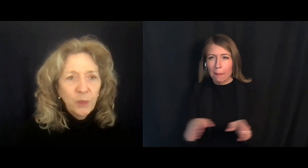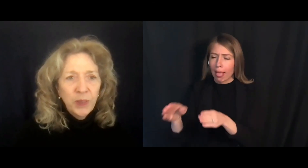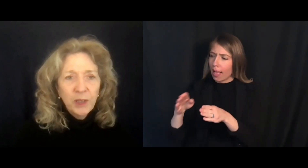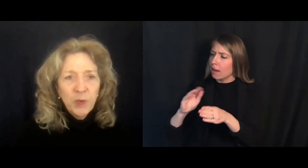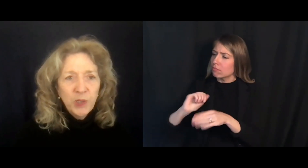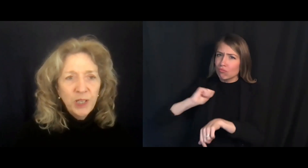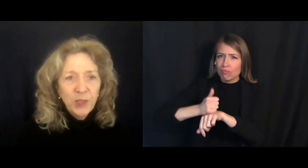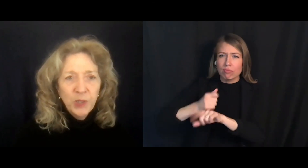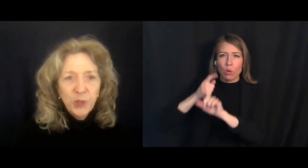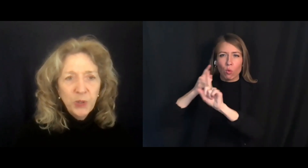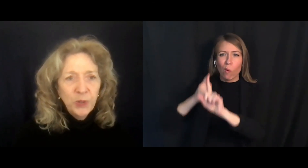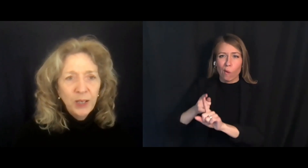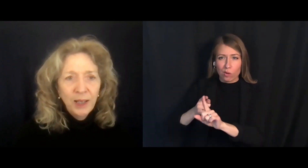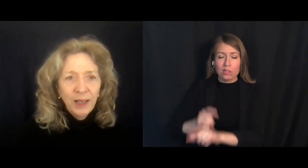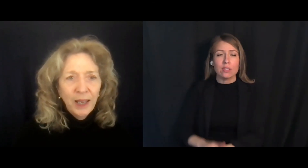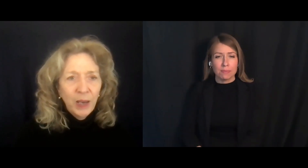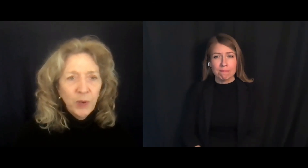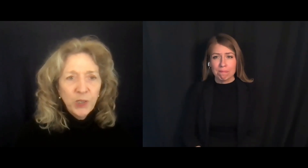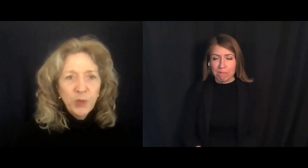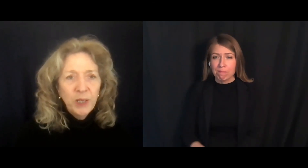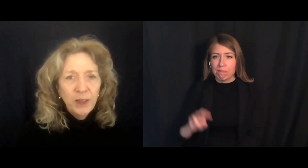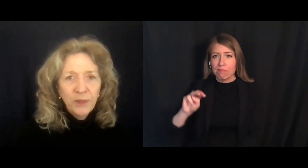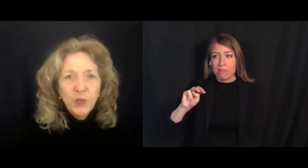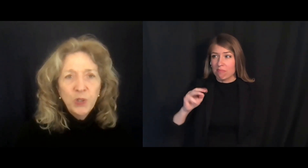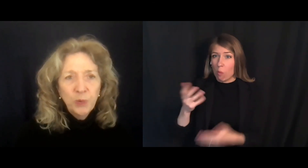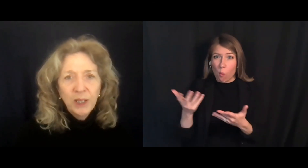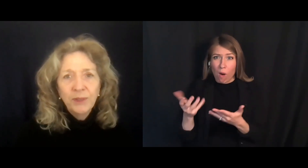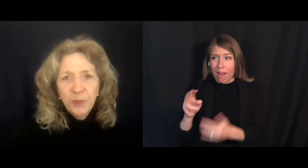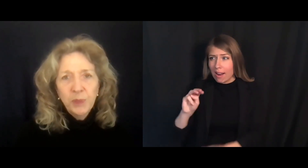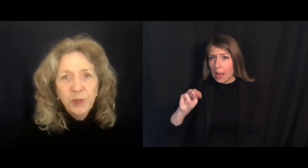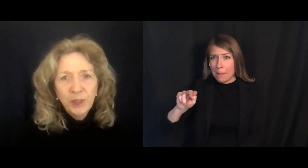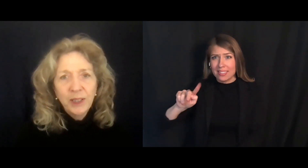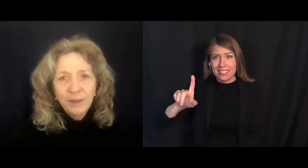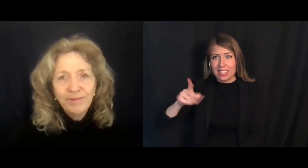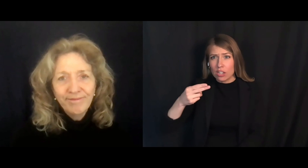what the Commission needs to do and what it should be in the future will come from the community.